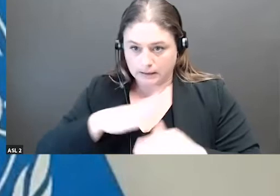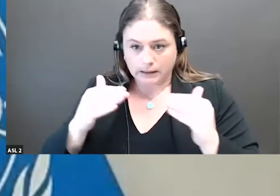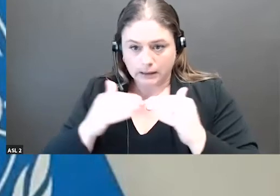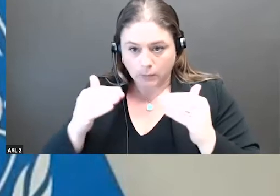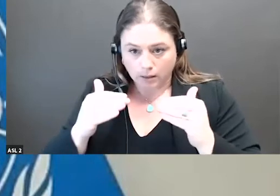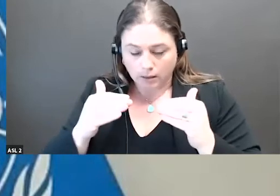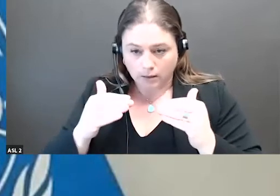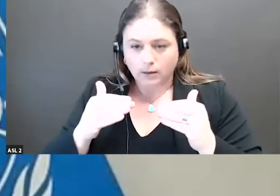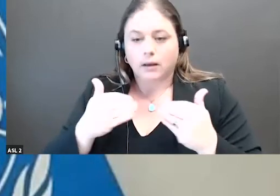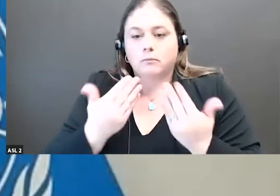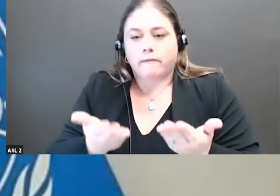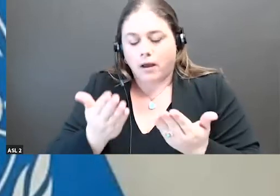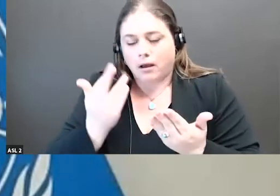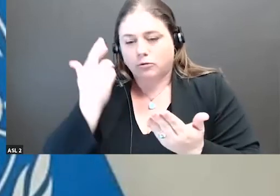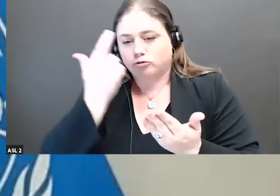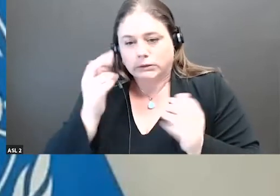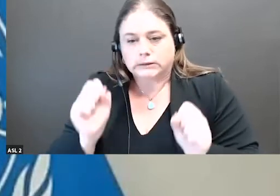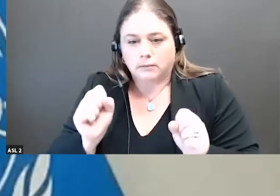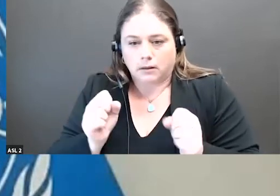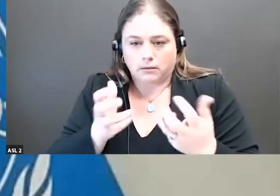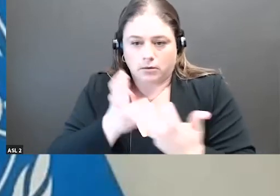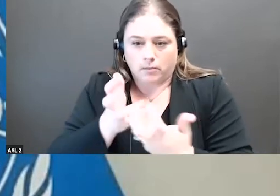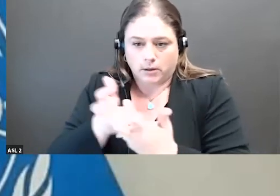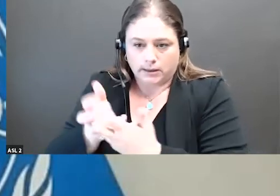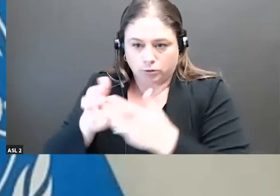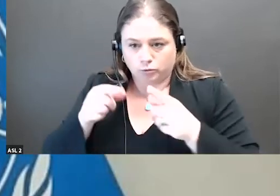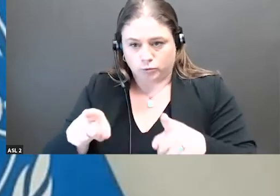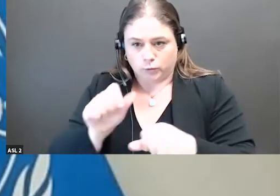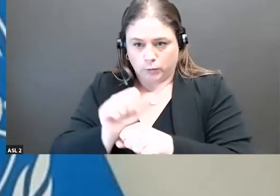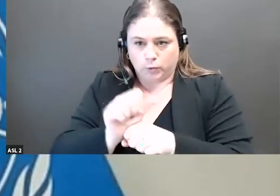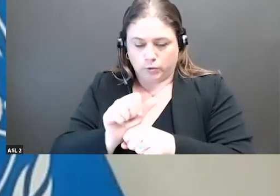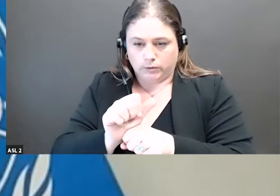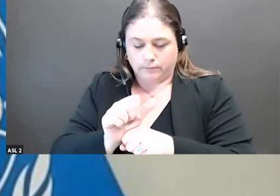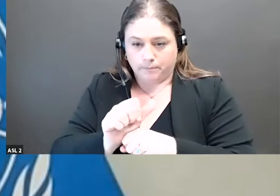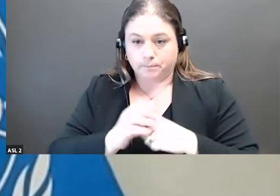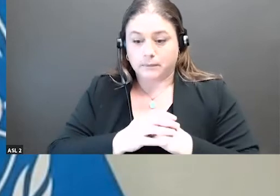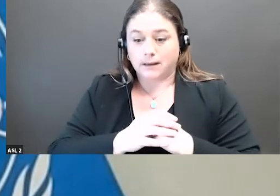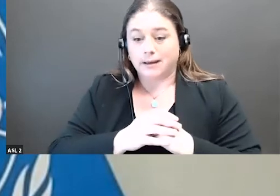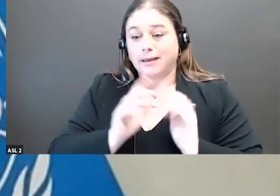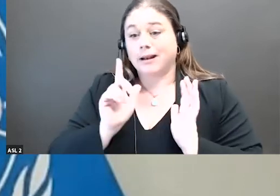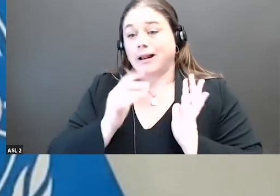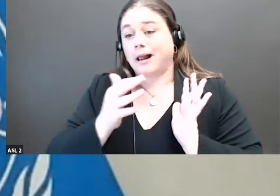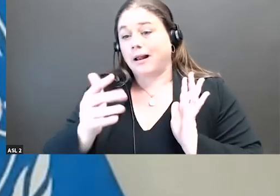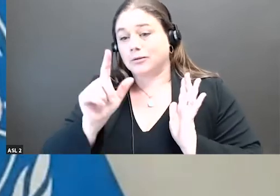accommodation for persons with disabilities at work" . Later in 2017, you organize the first